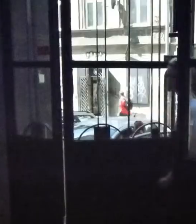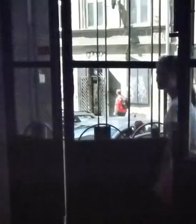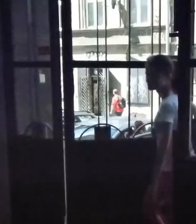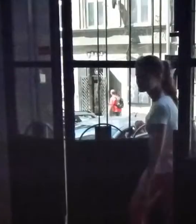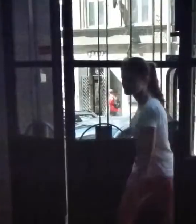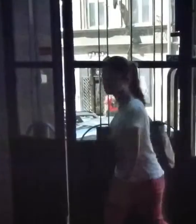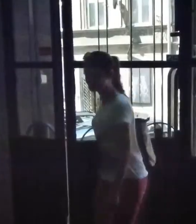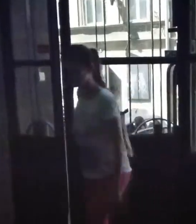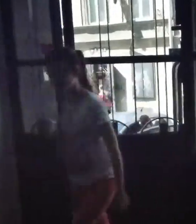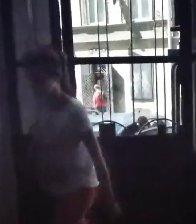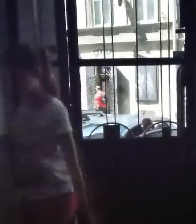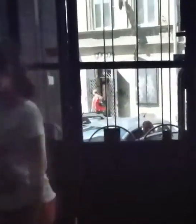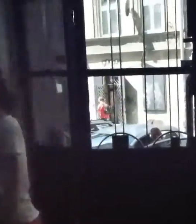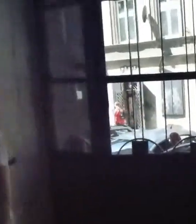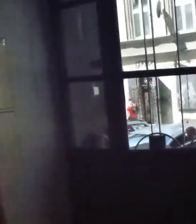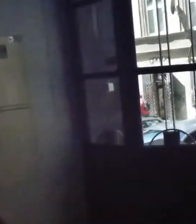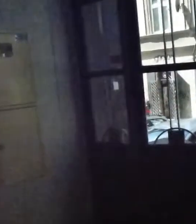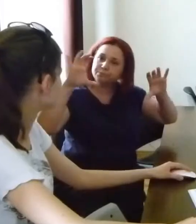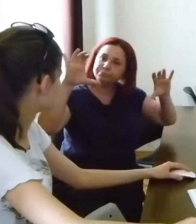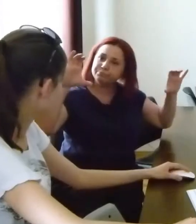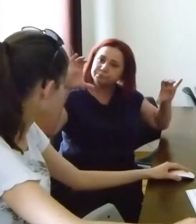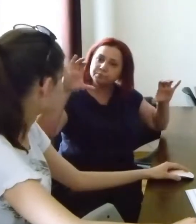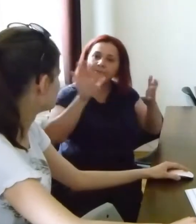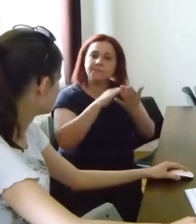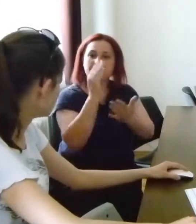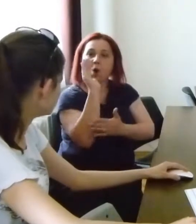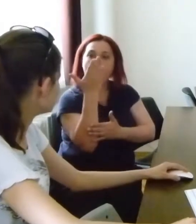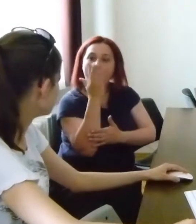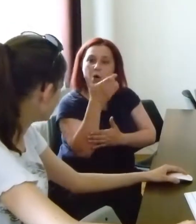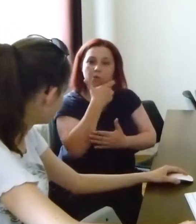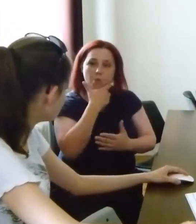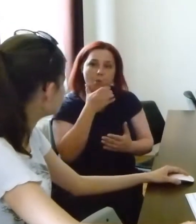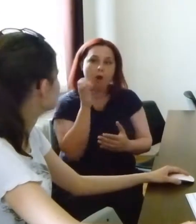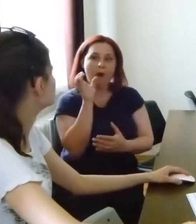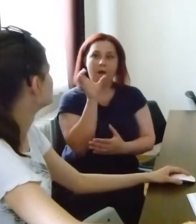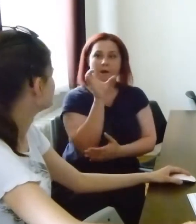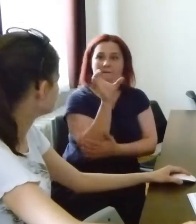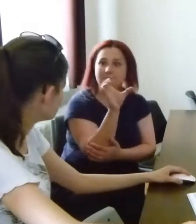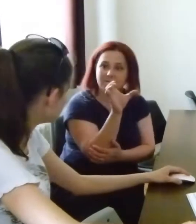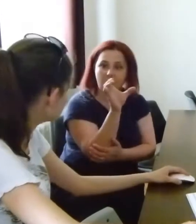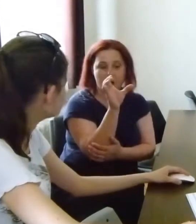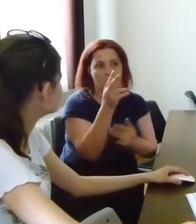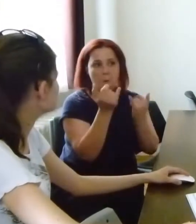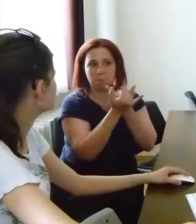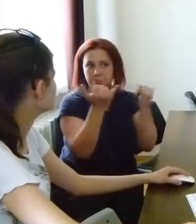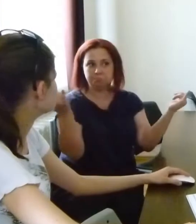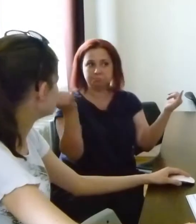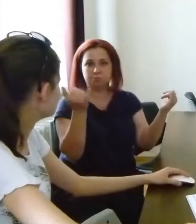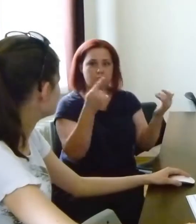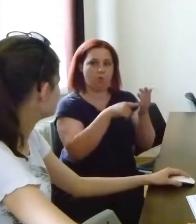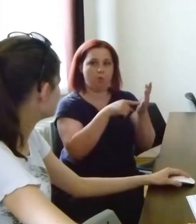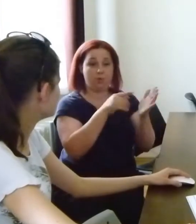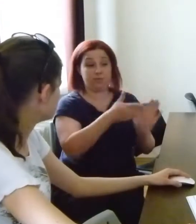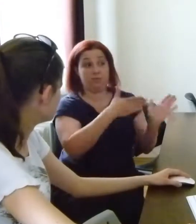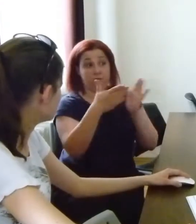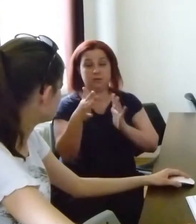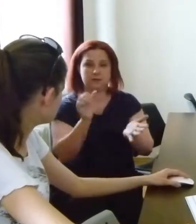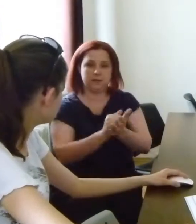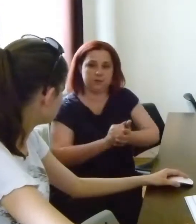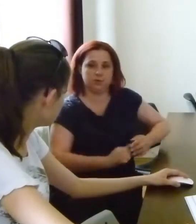Monika participates in all the classes with us. Thanks to the interpreter she is able to work on a par with the hearing students.